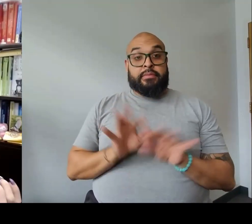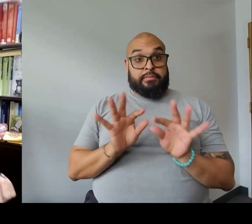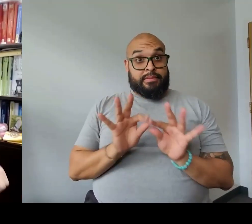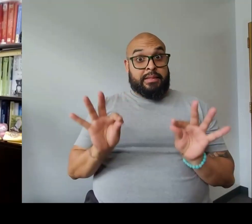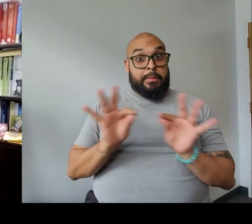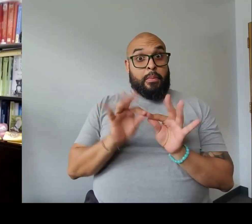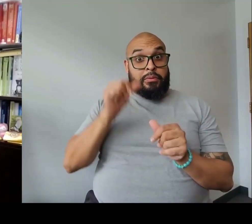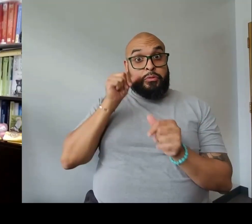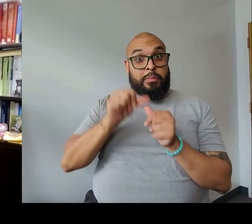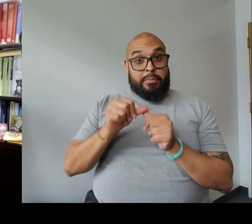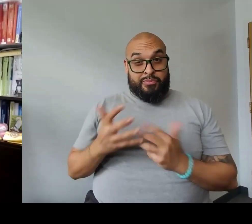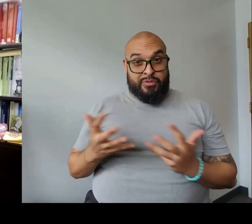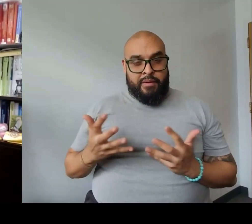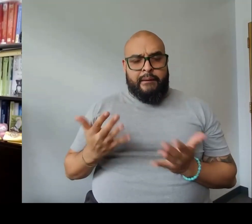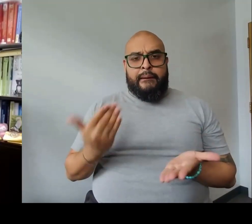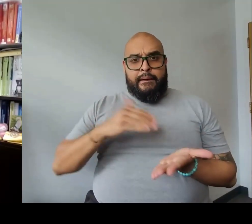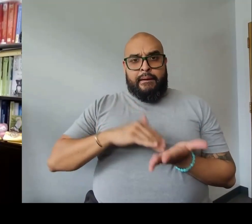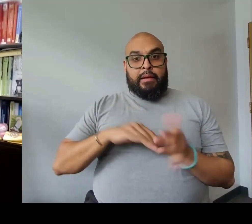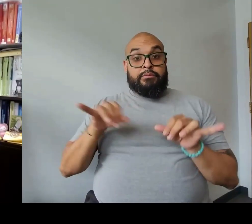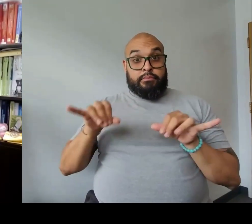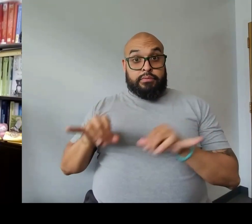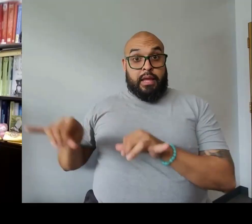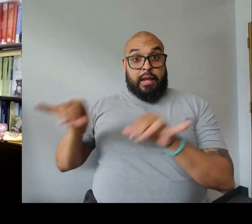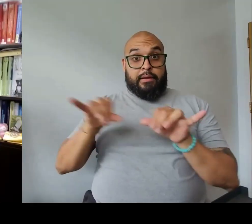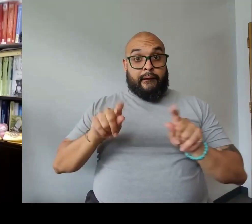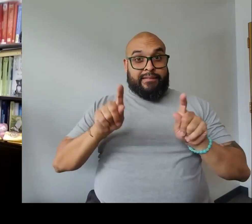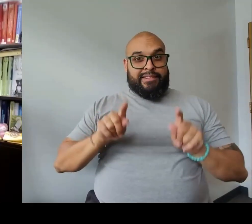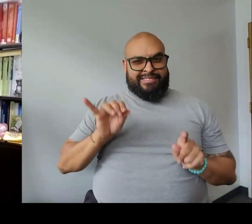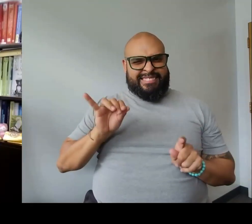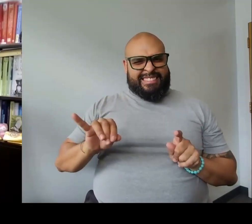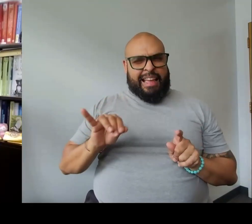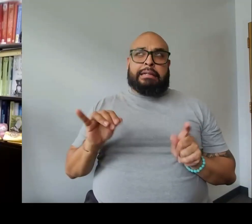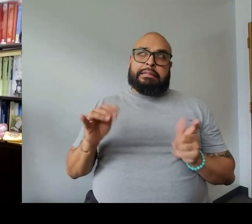Remember that, again, standardized tests are just part of evaluation.